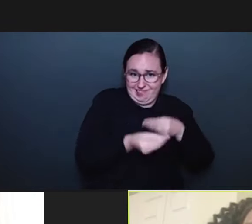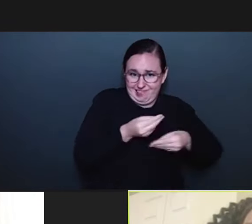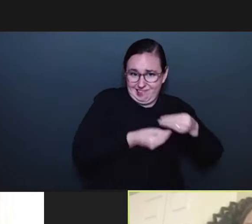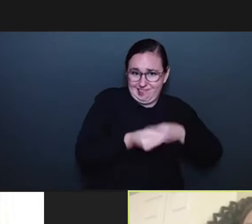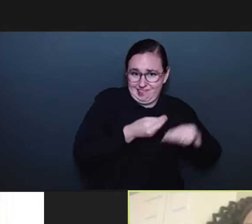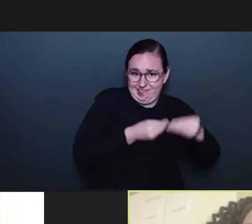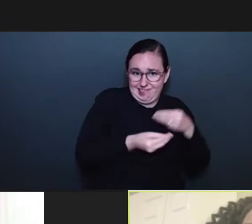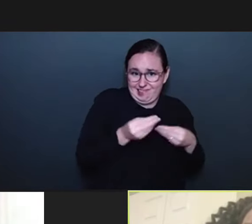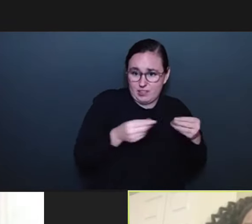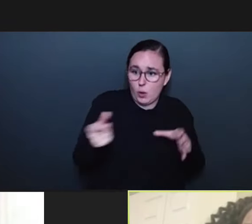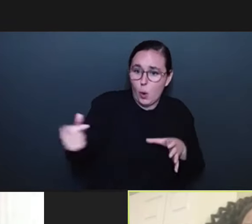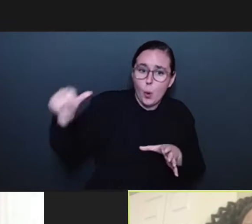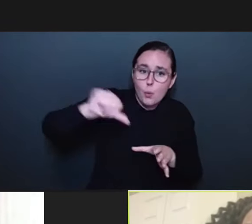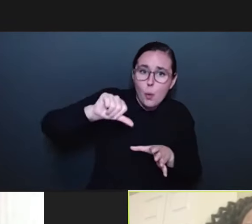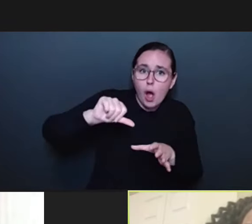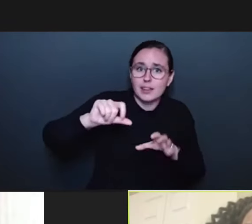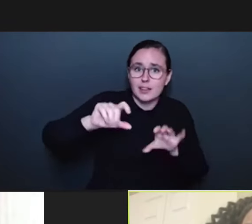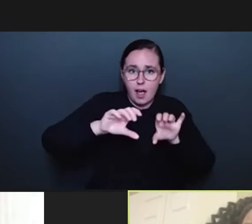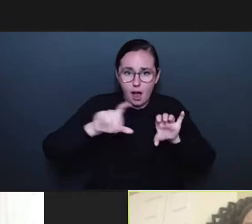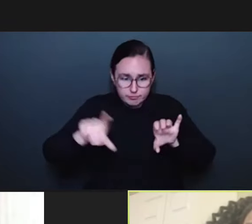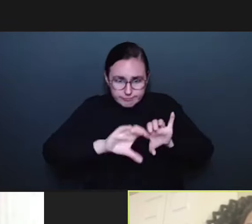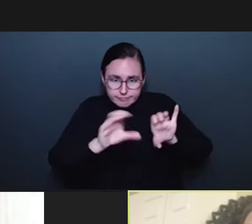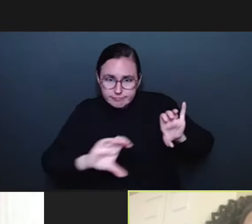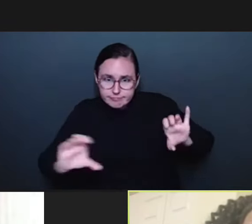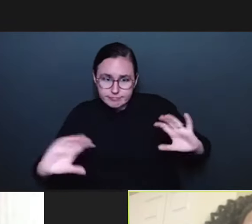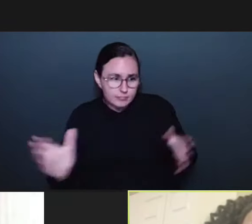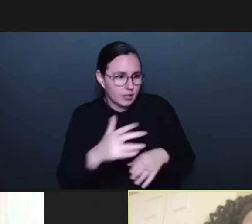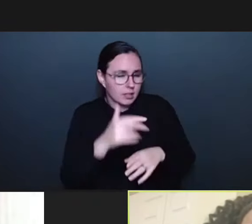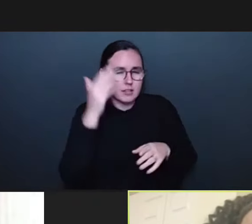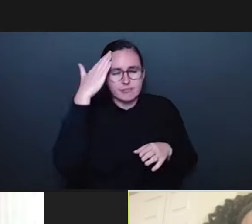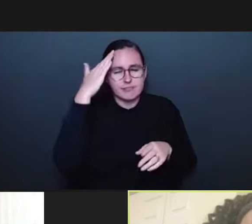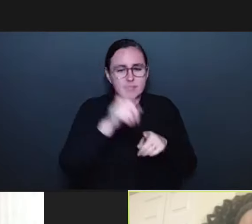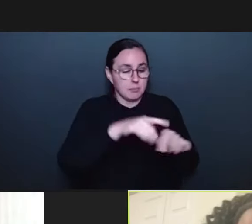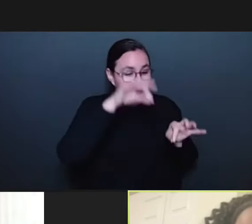will be able to help them prevent being super dependent on rate fed agriculture.